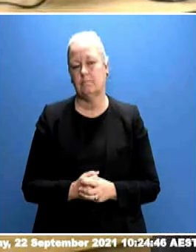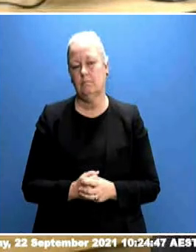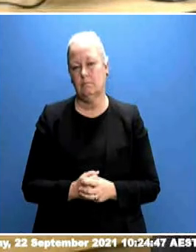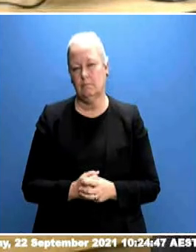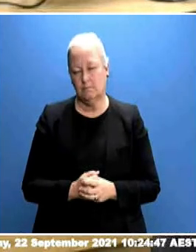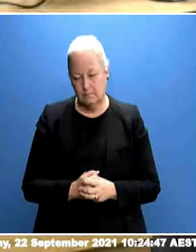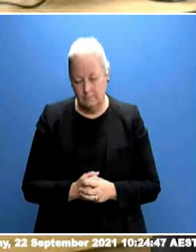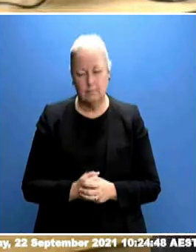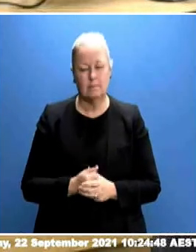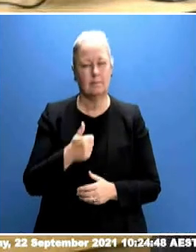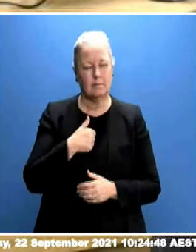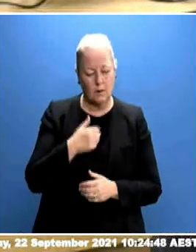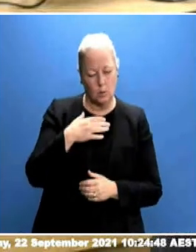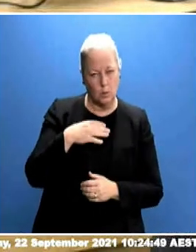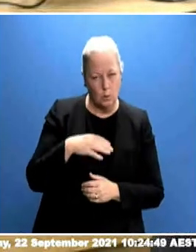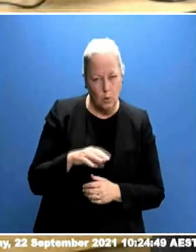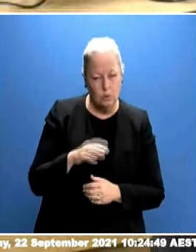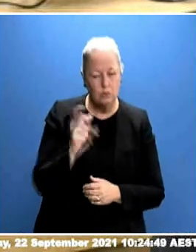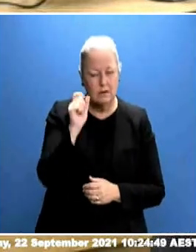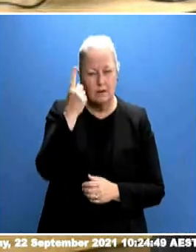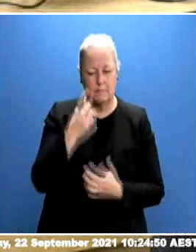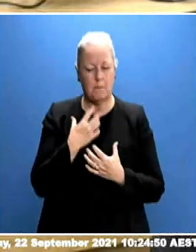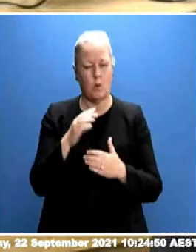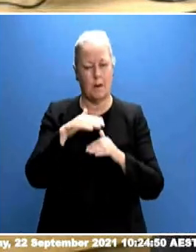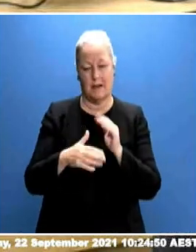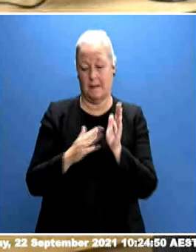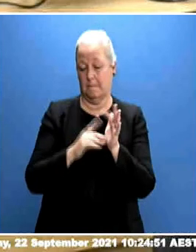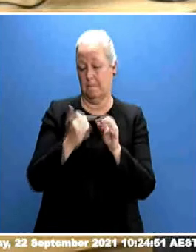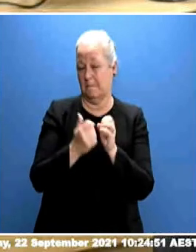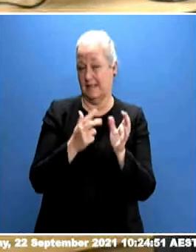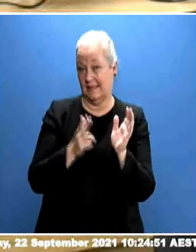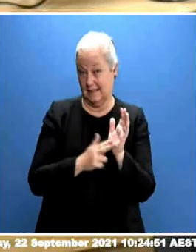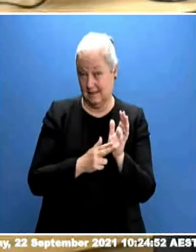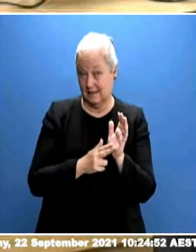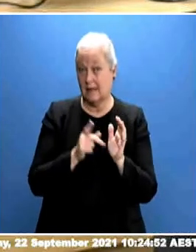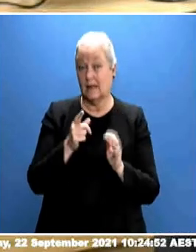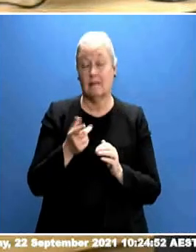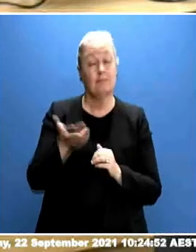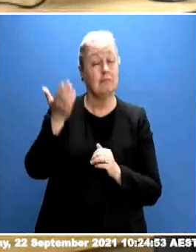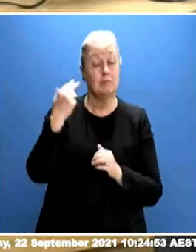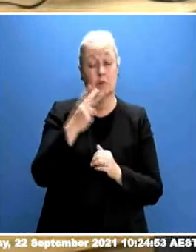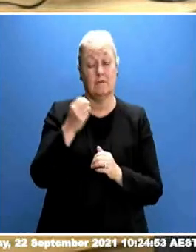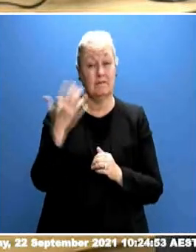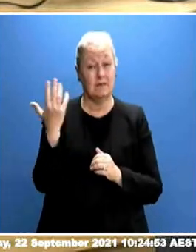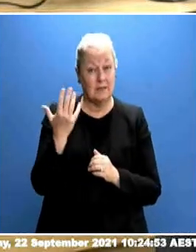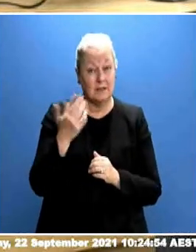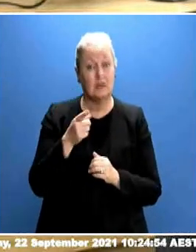Just to get an understanding of Megan, as well, in 2015 you moved from Tasmania to Queensland?